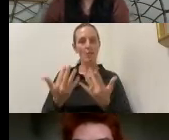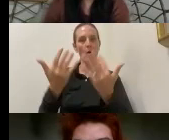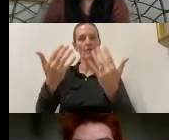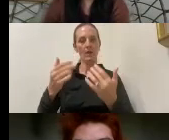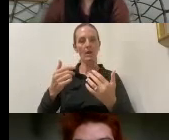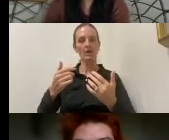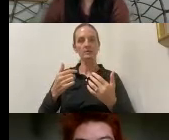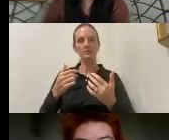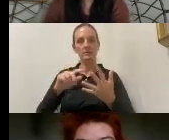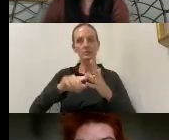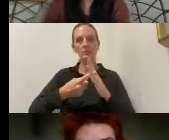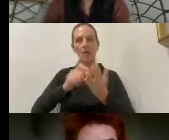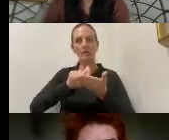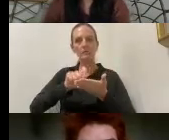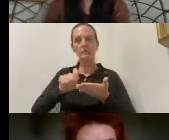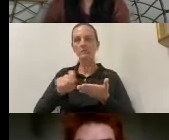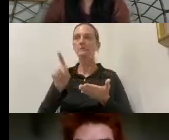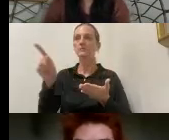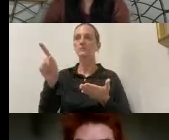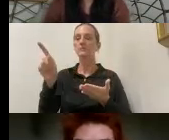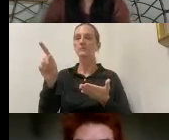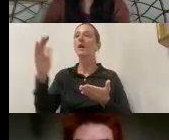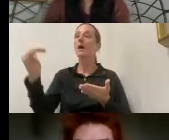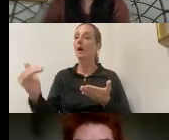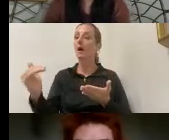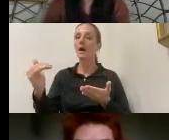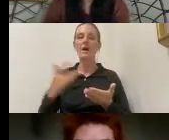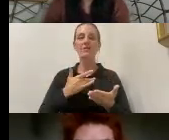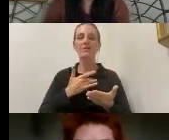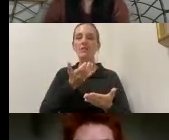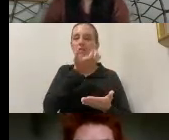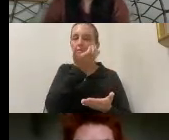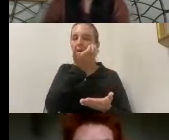Eliza likes to feel the grass under her feet and reconnect with breath.